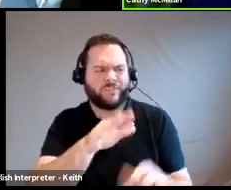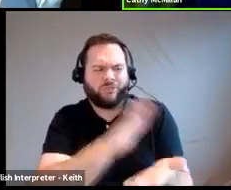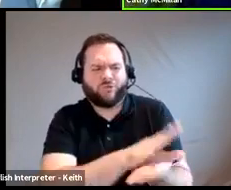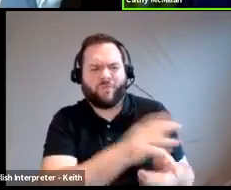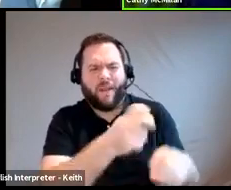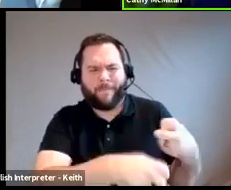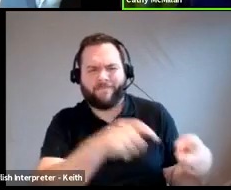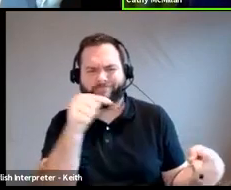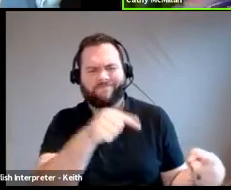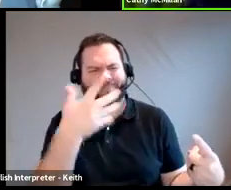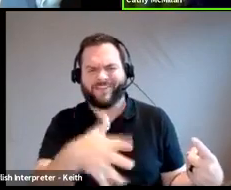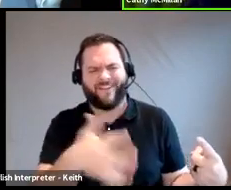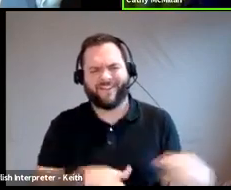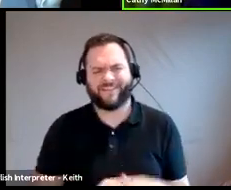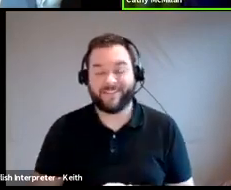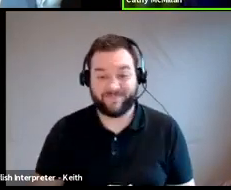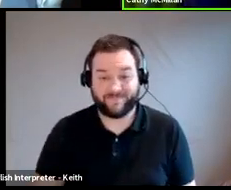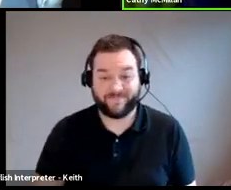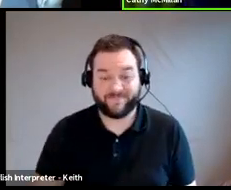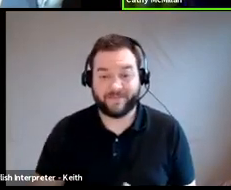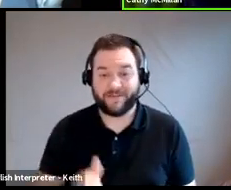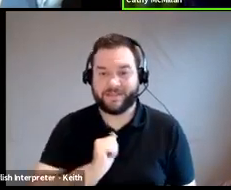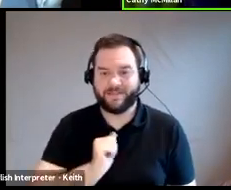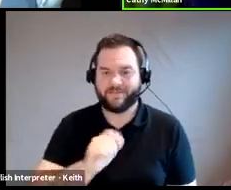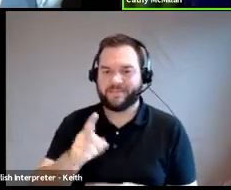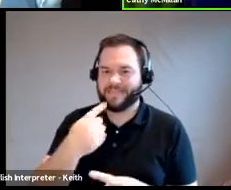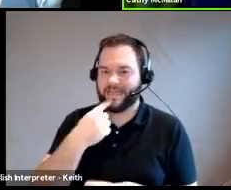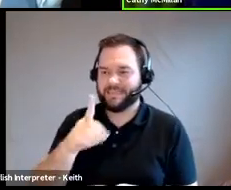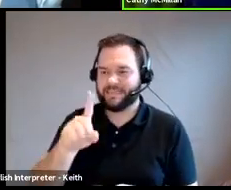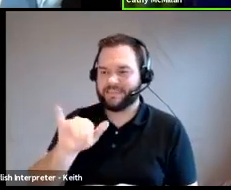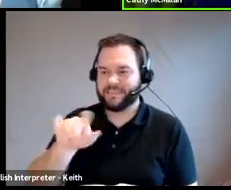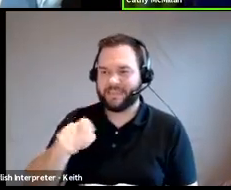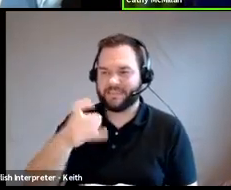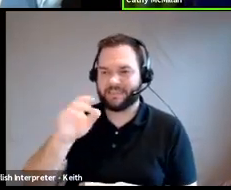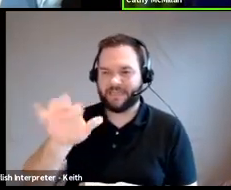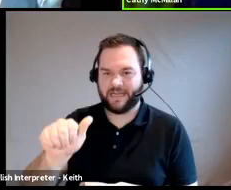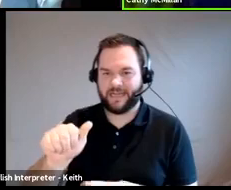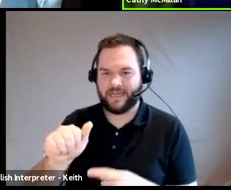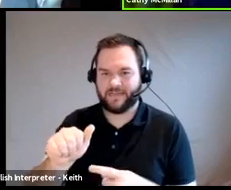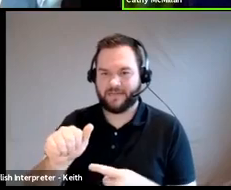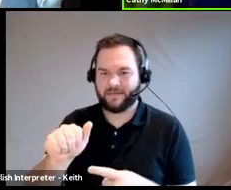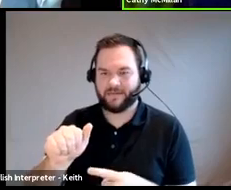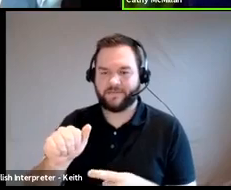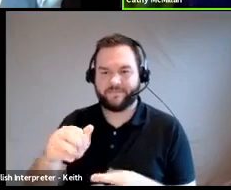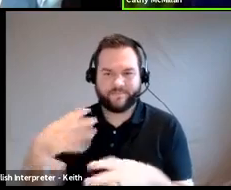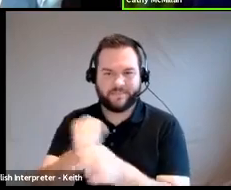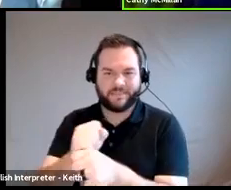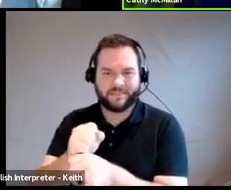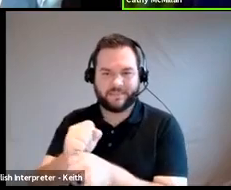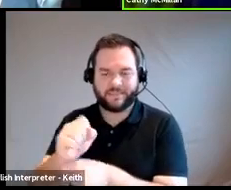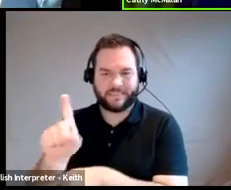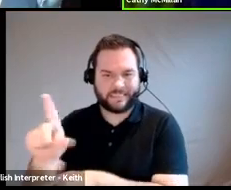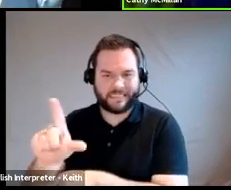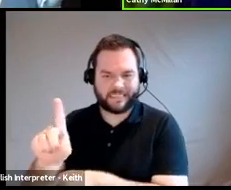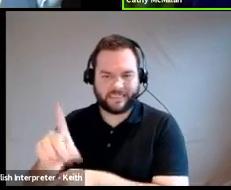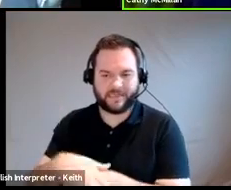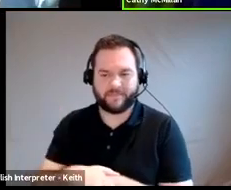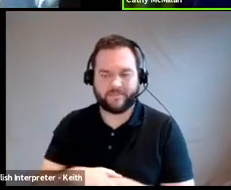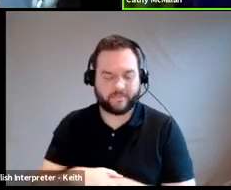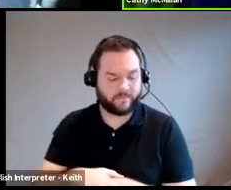n school, it's, it's this group that n school, it's, it's this group that says dyslexia or learning disability, I tend to. see dyslexia lot.